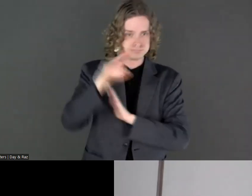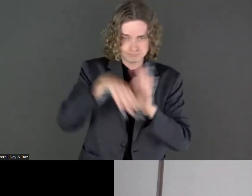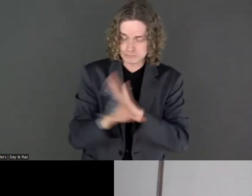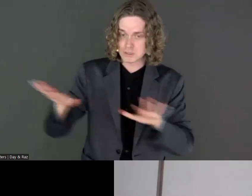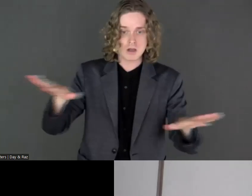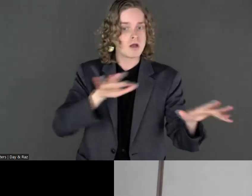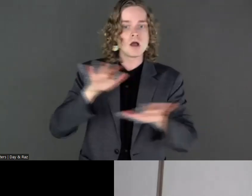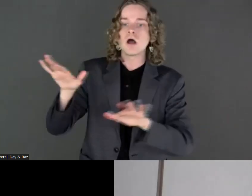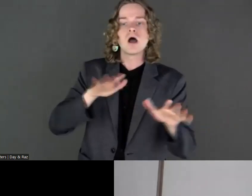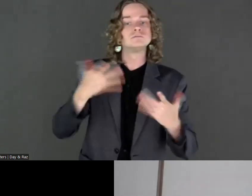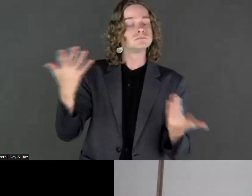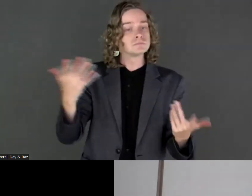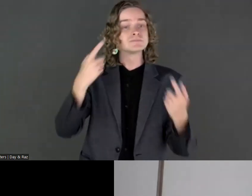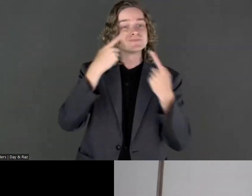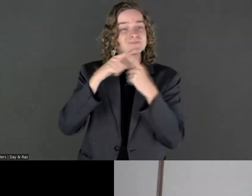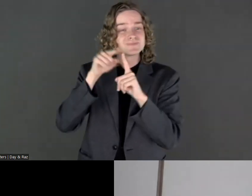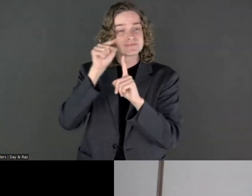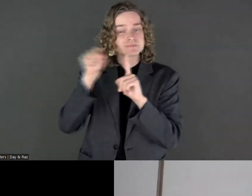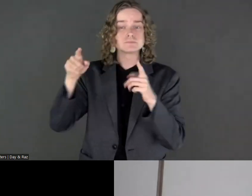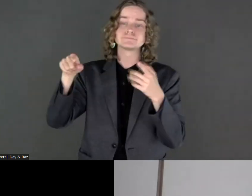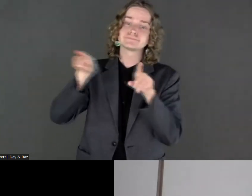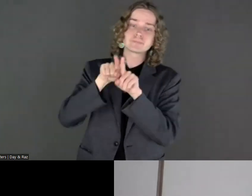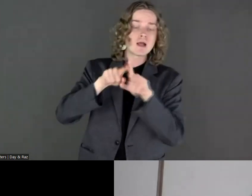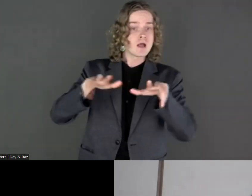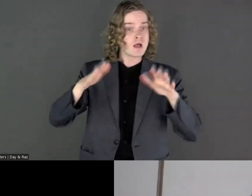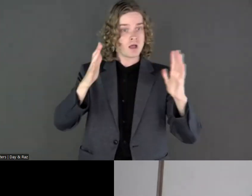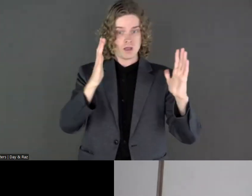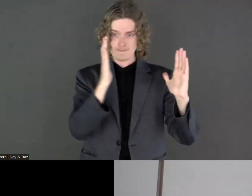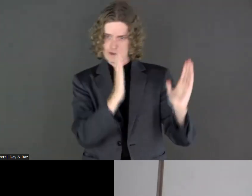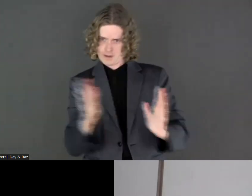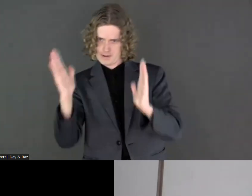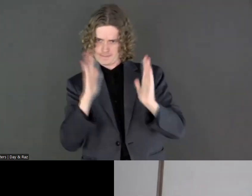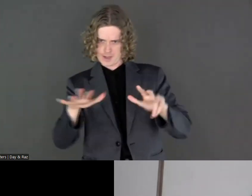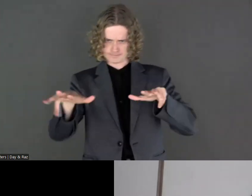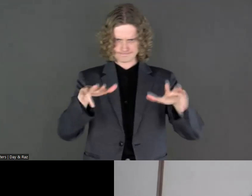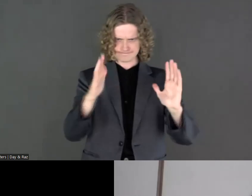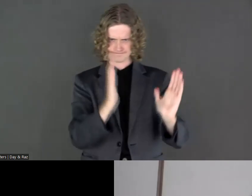humanitarian assistance, financial assistance might not always work. I gave you an example